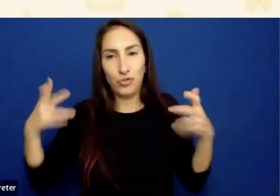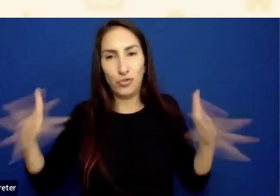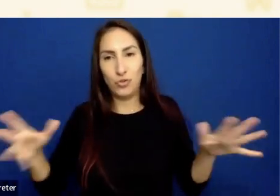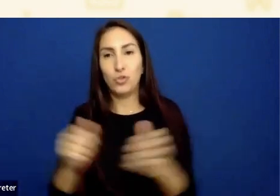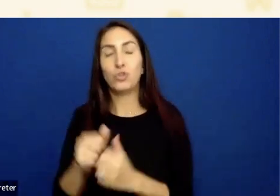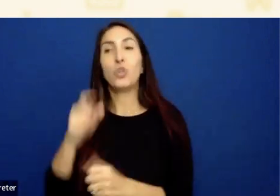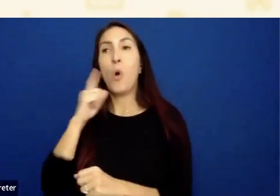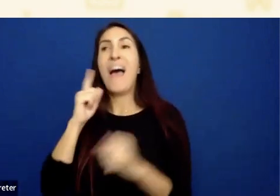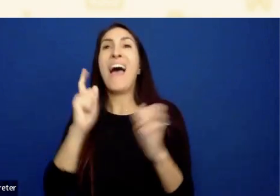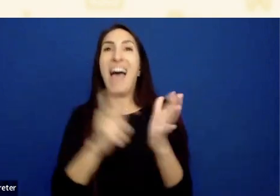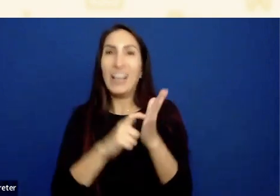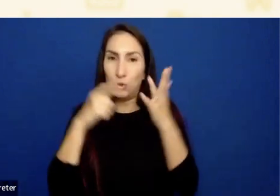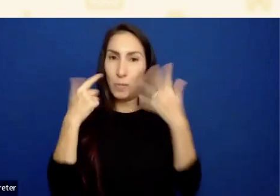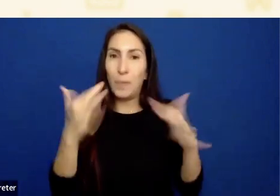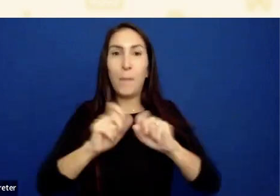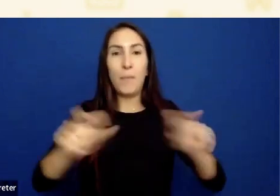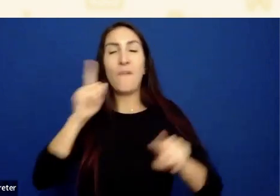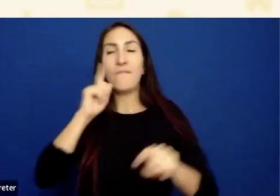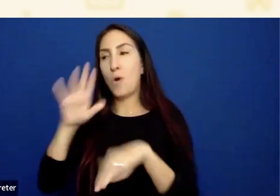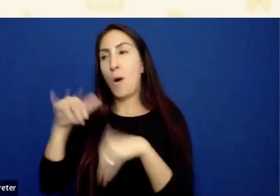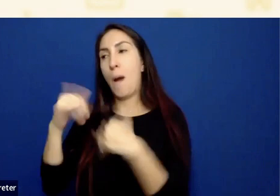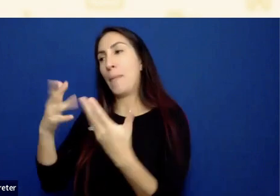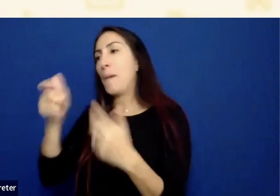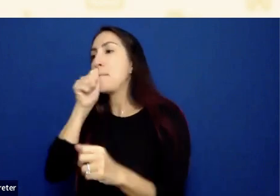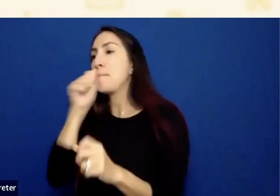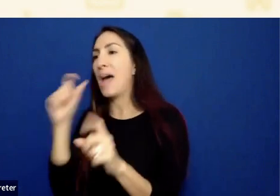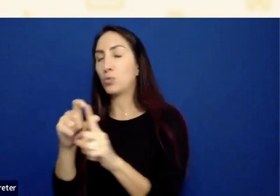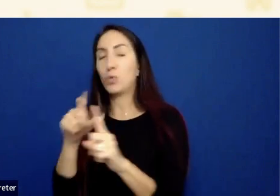So then it has to prompt you to agree to publish the post.